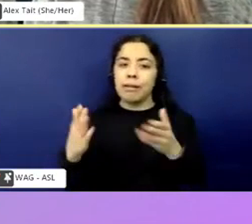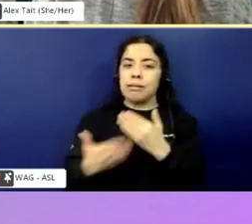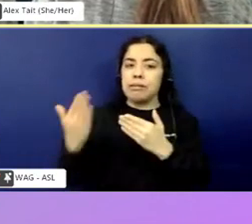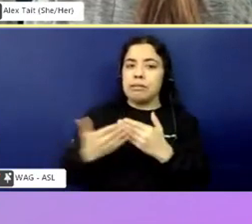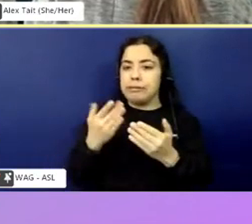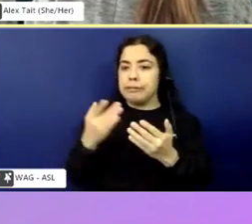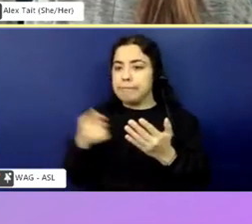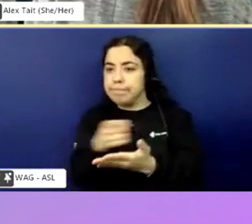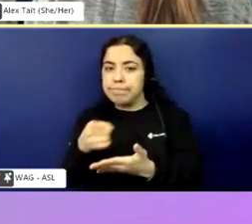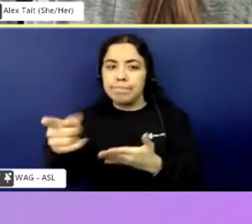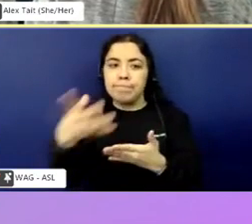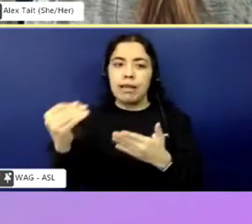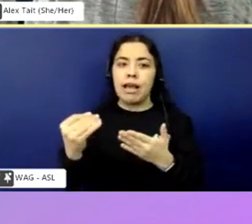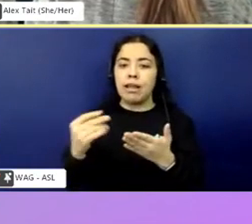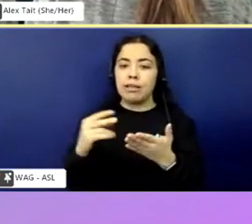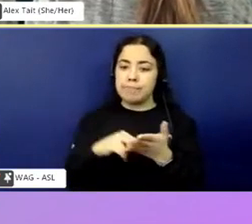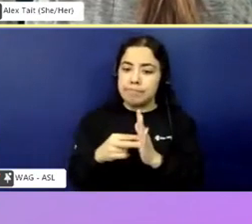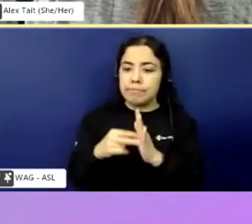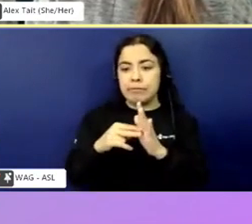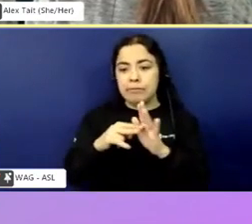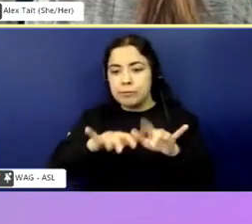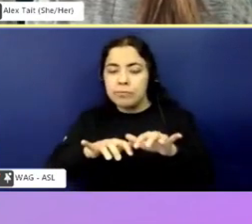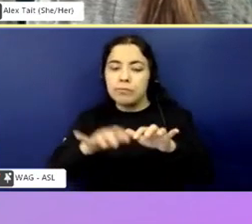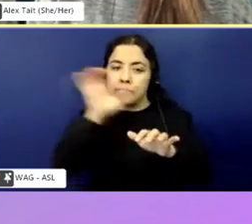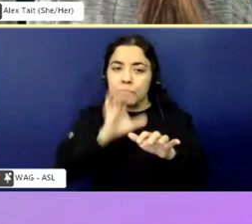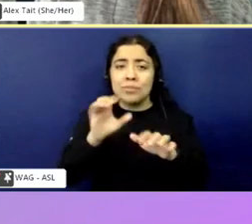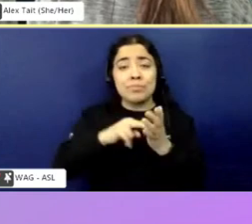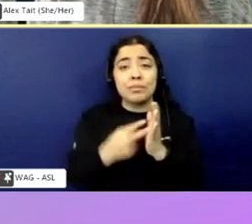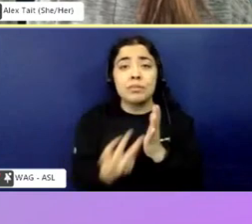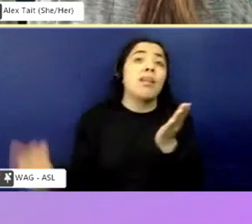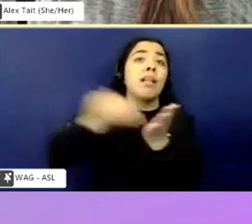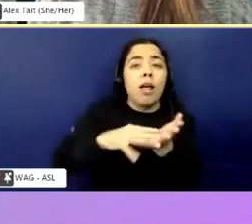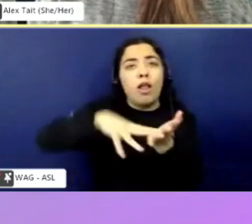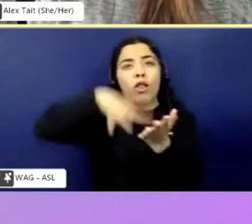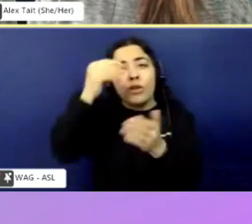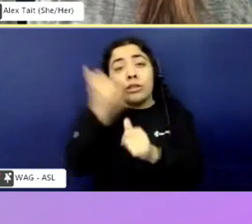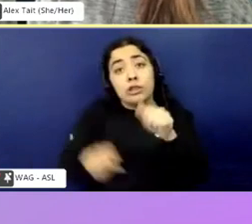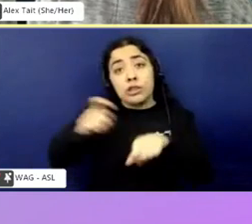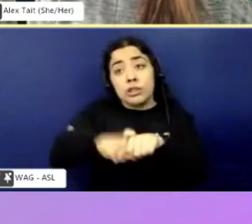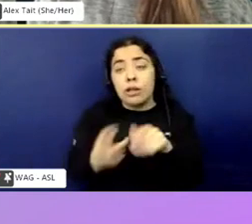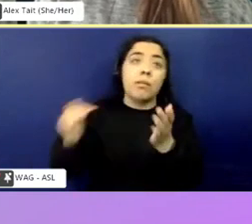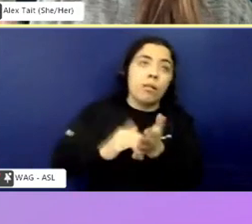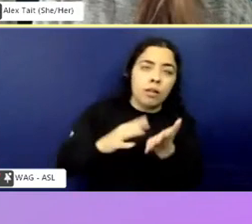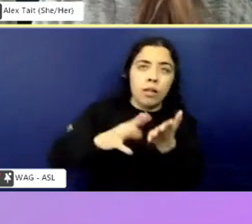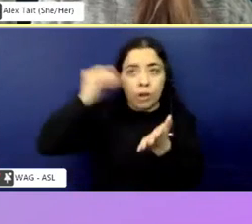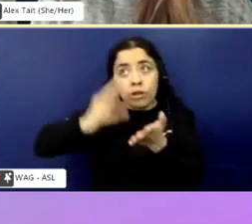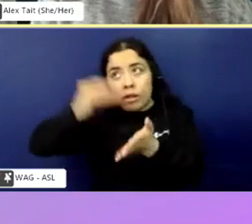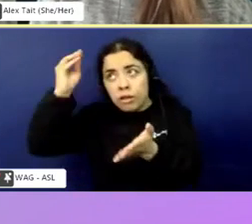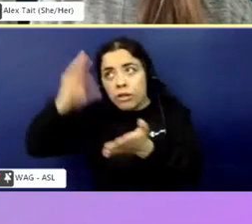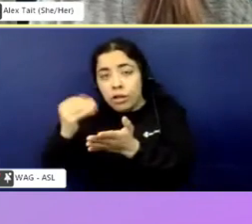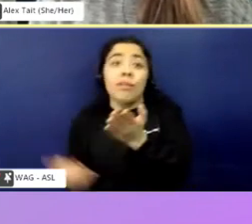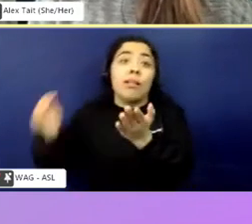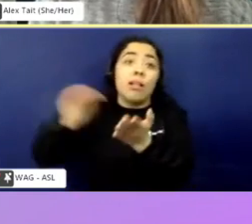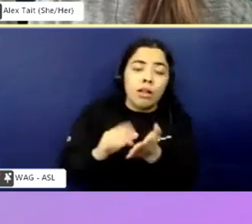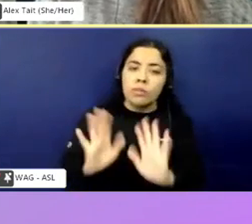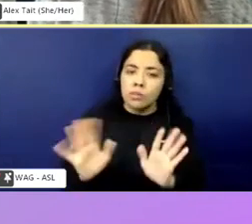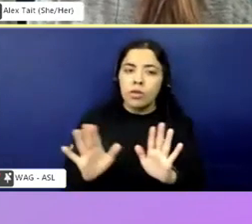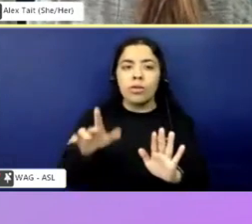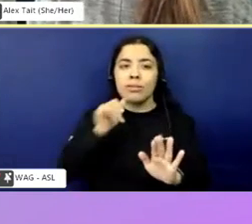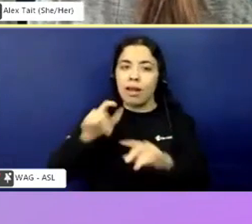#2, standard patterns, even navigation and meaningful search. So people don't have to relearn technology for every service. We need to stop